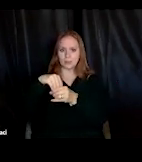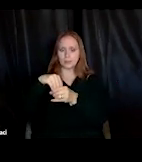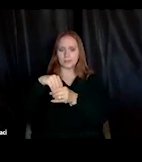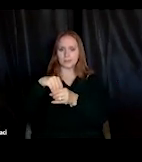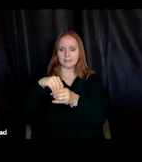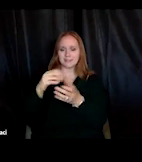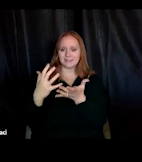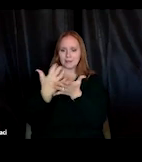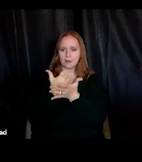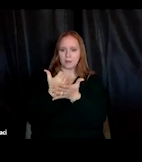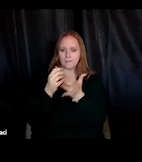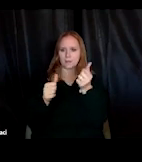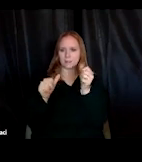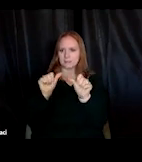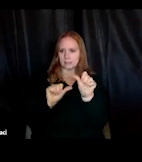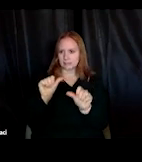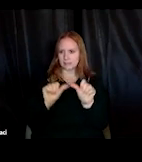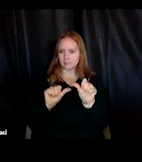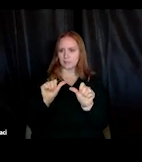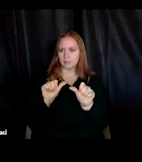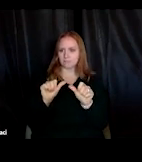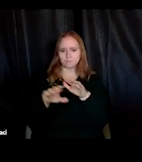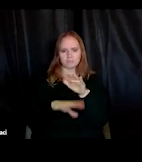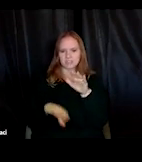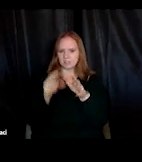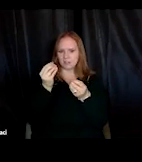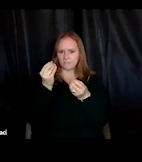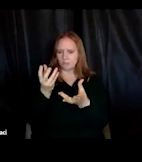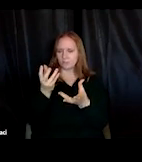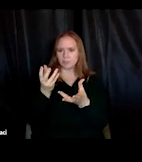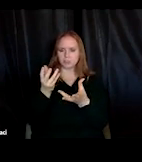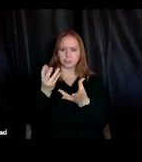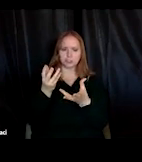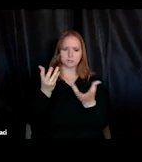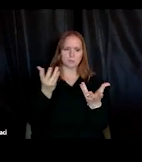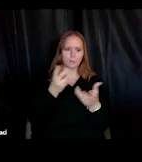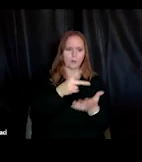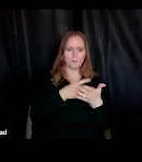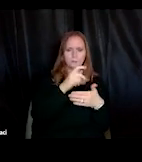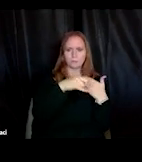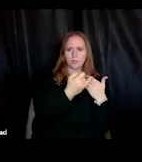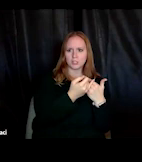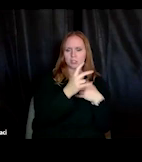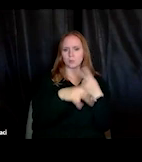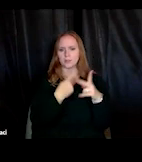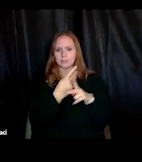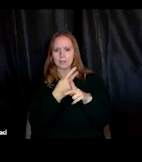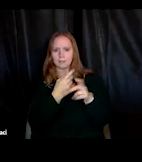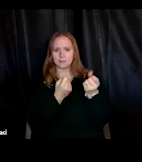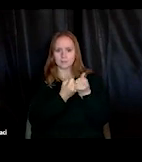Determining very basic information on what project or which type of support a client needs.